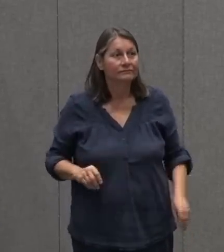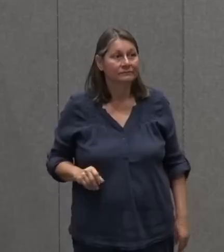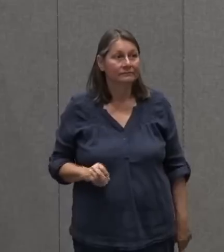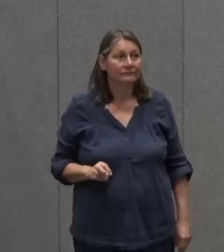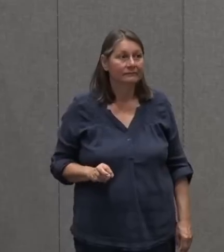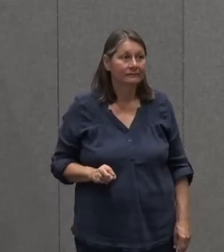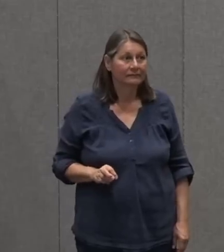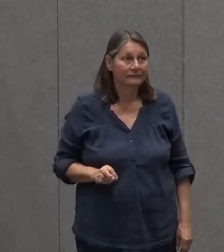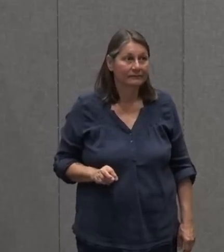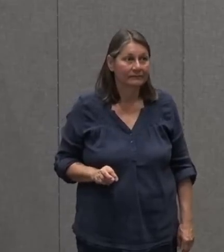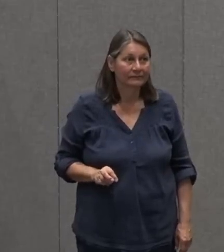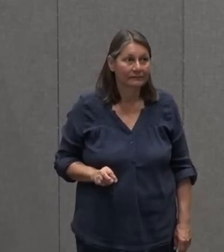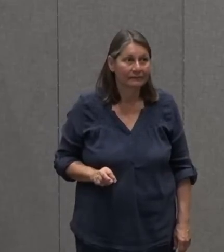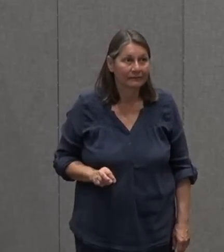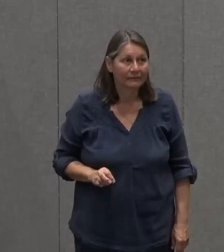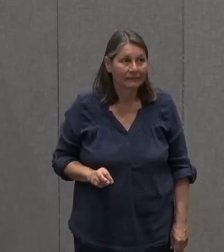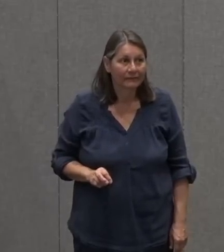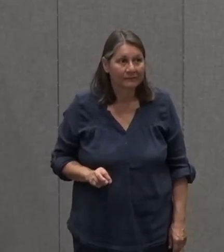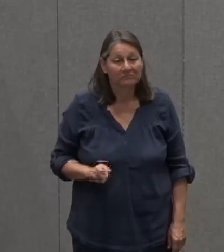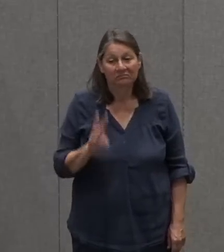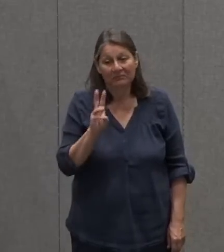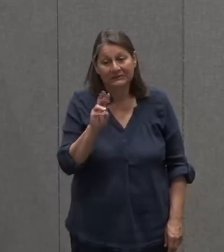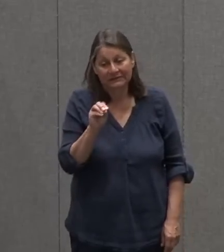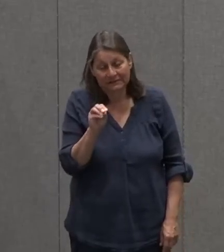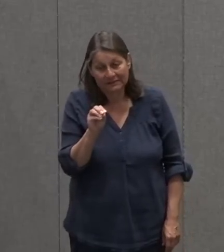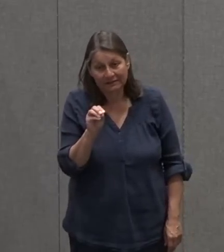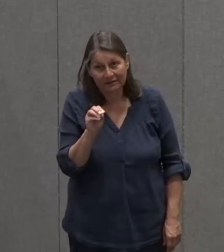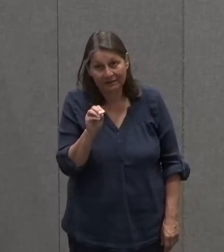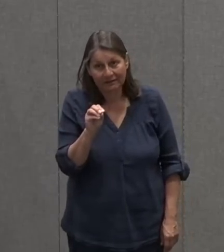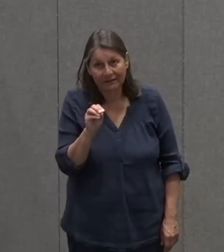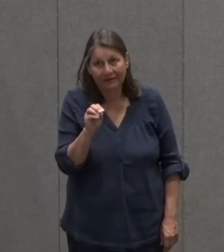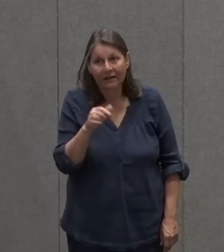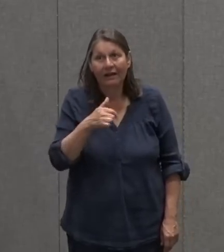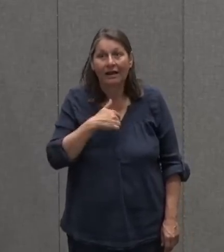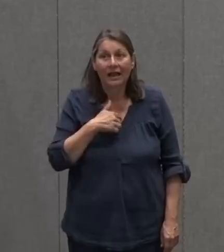and I said 20, 40, 60, I knew I had to take away